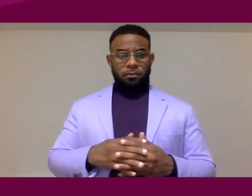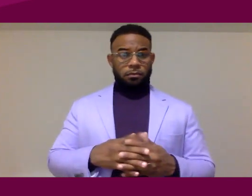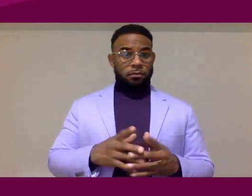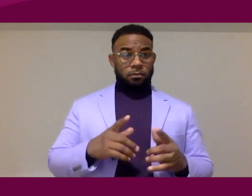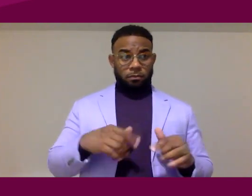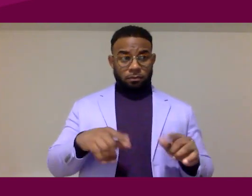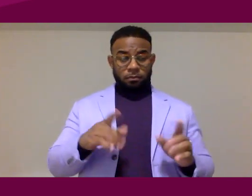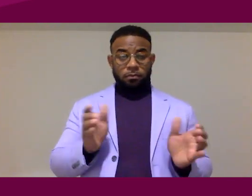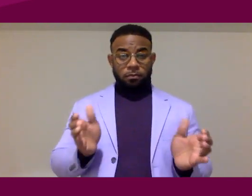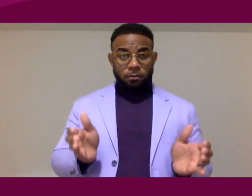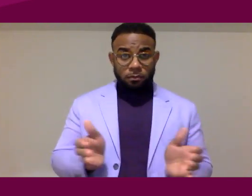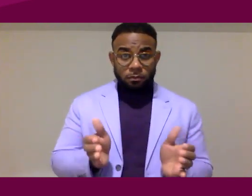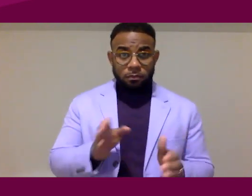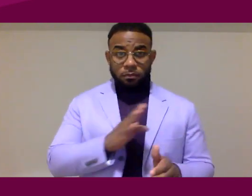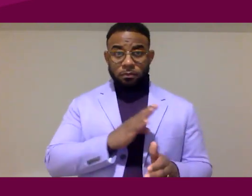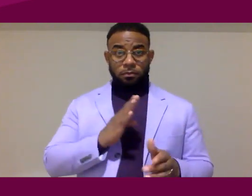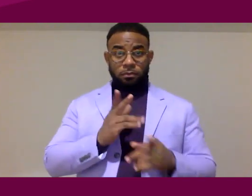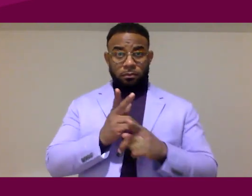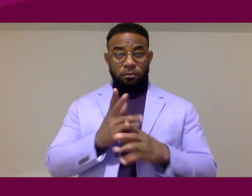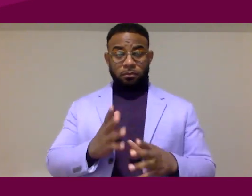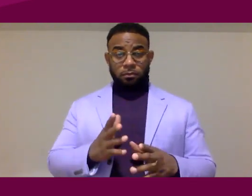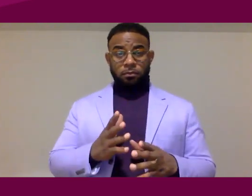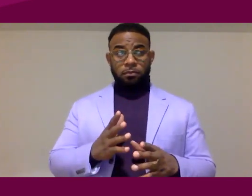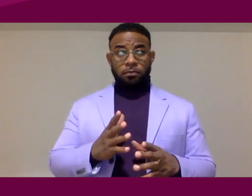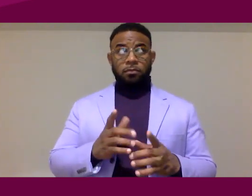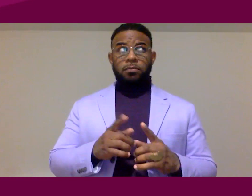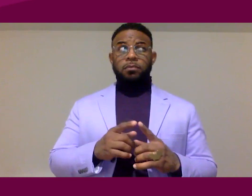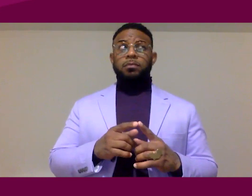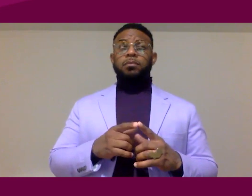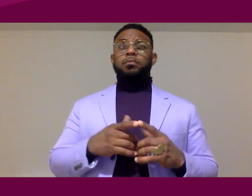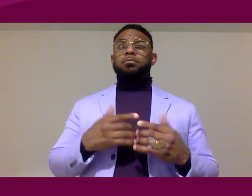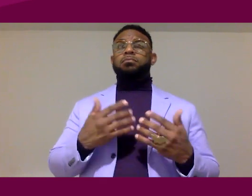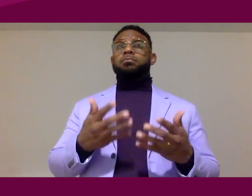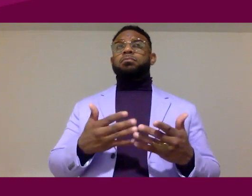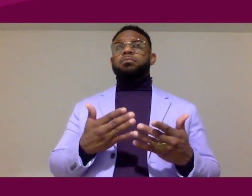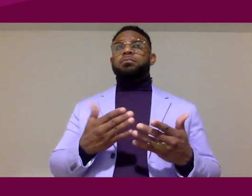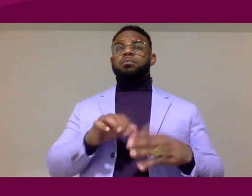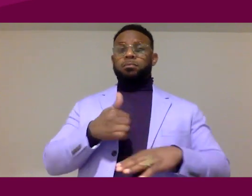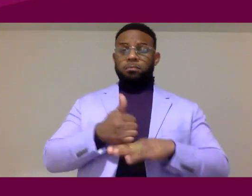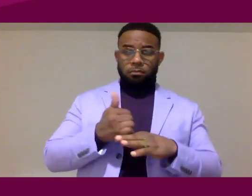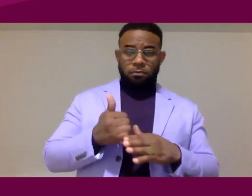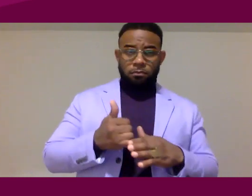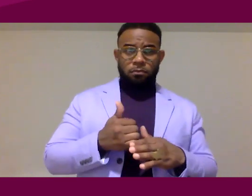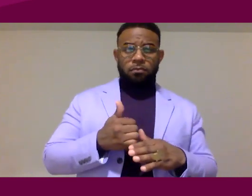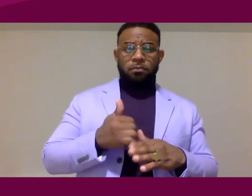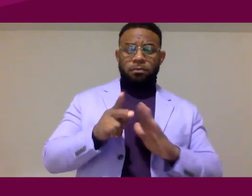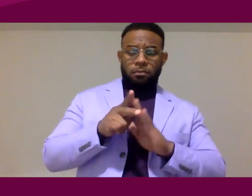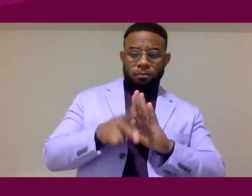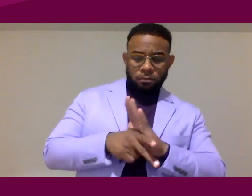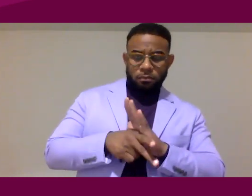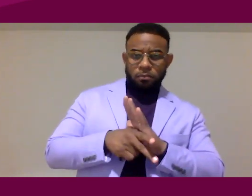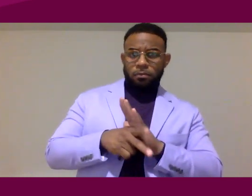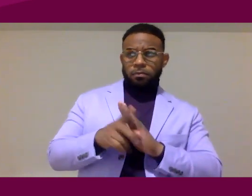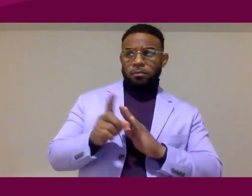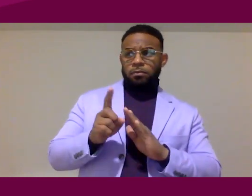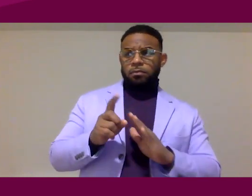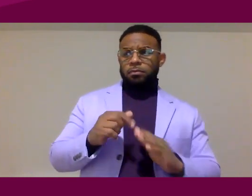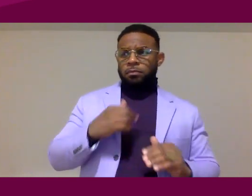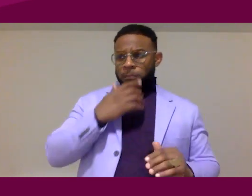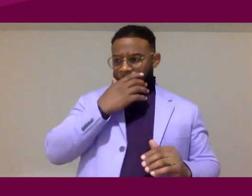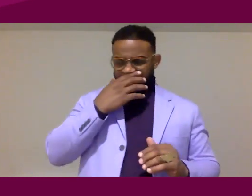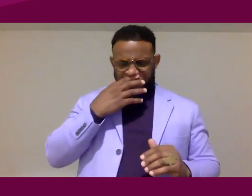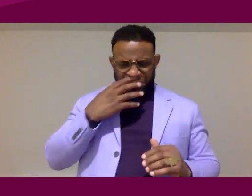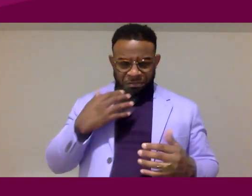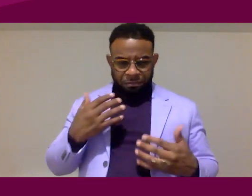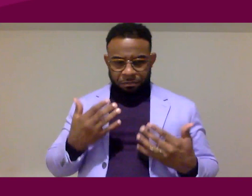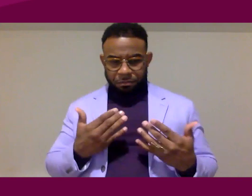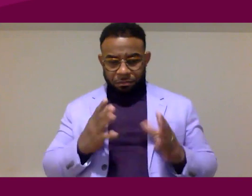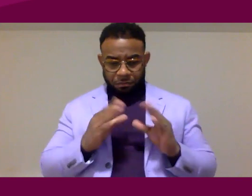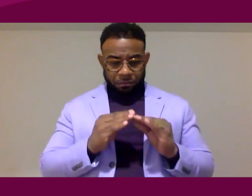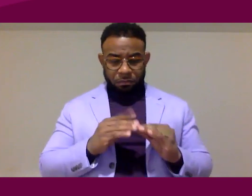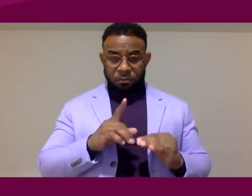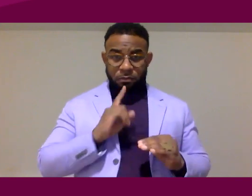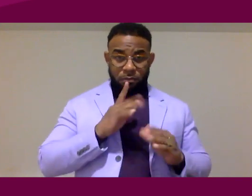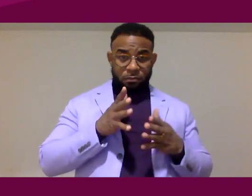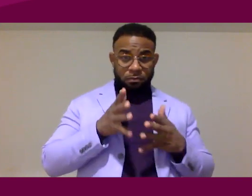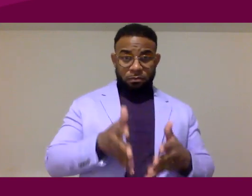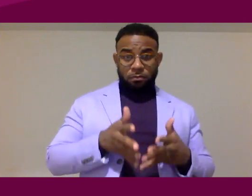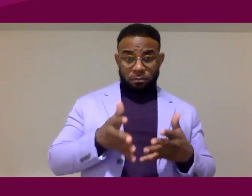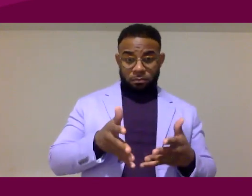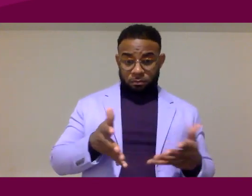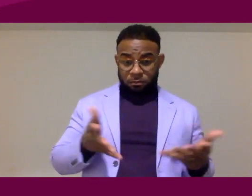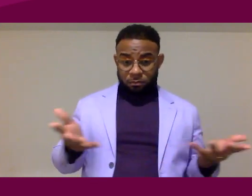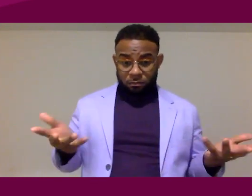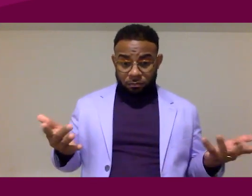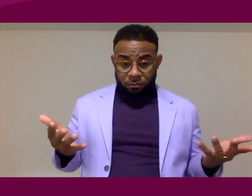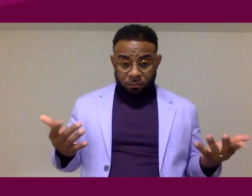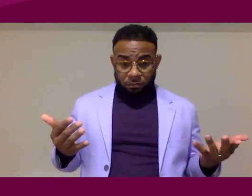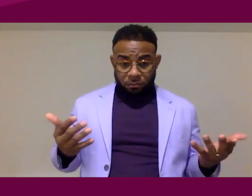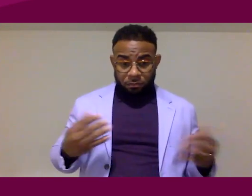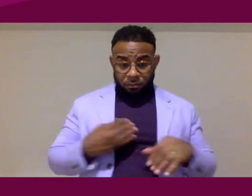the Board of Supervisors to put into place a policy where the meetings would remain virtual